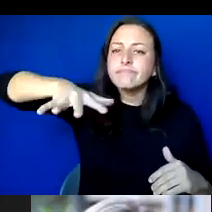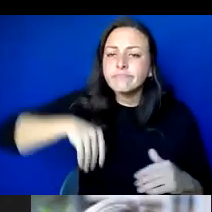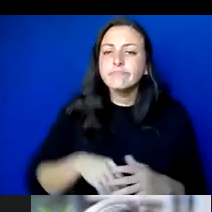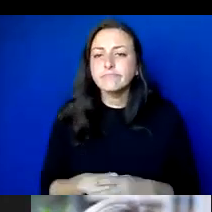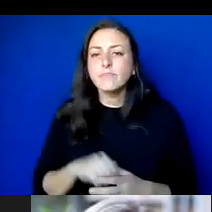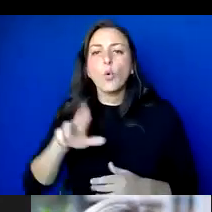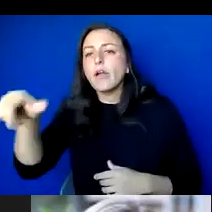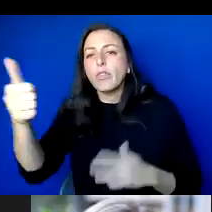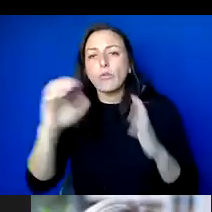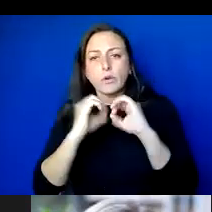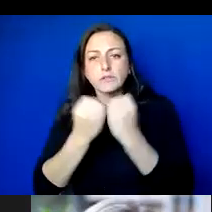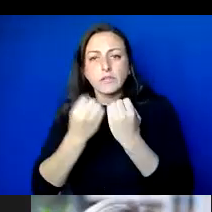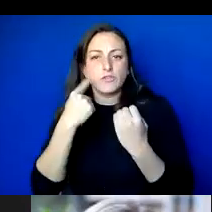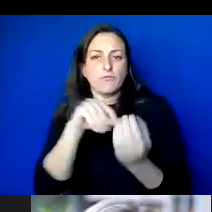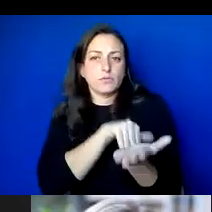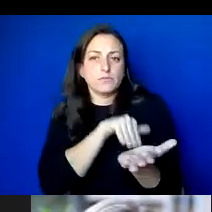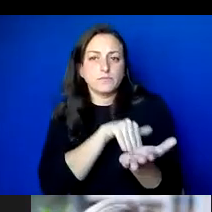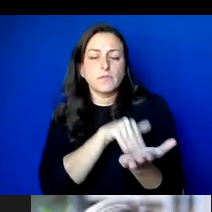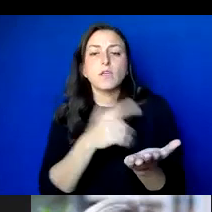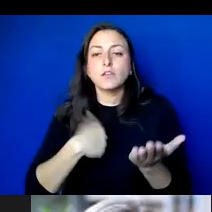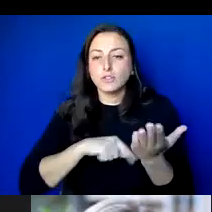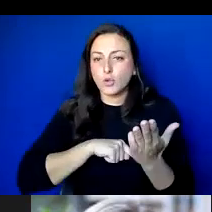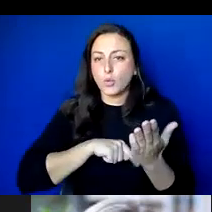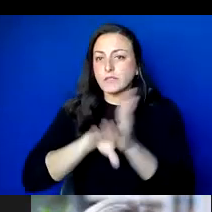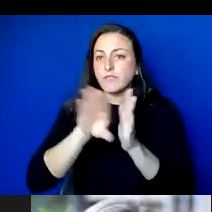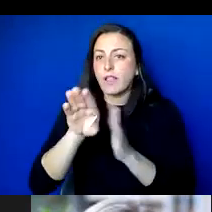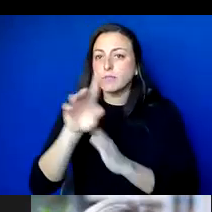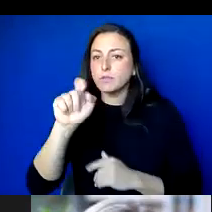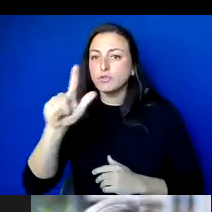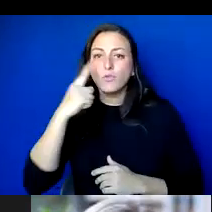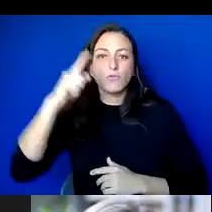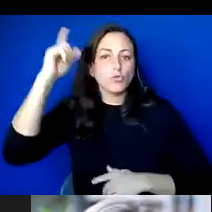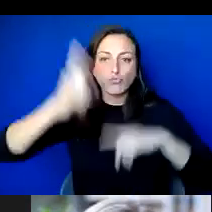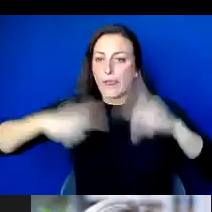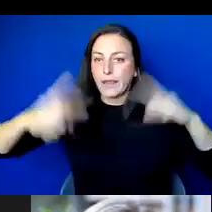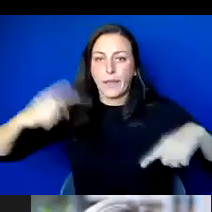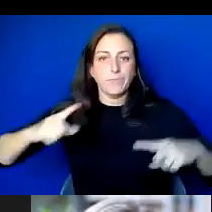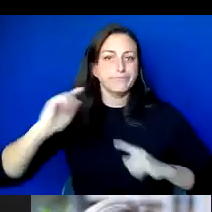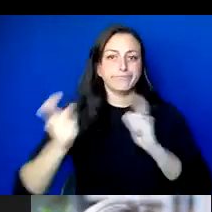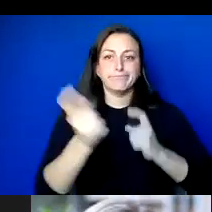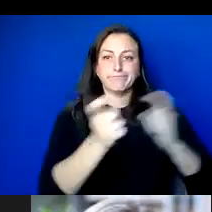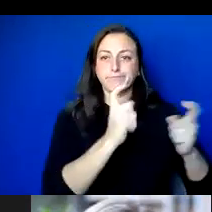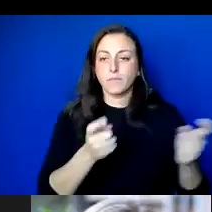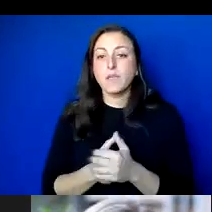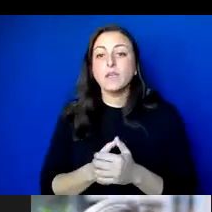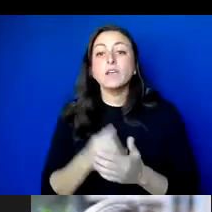So we did build a random allocation tool where if the number of people asking for it was much higher